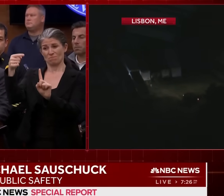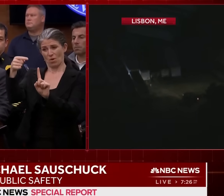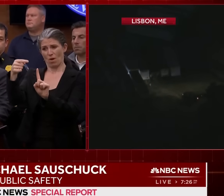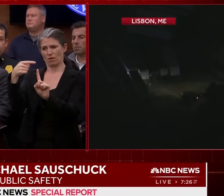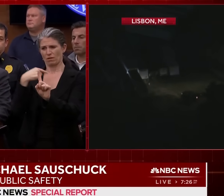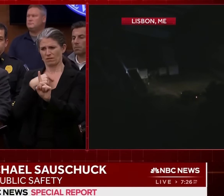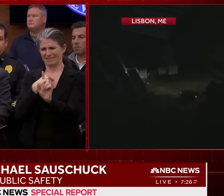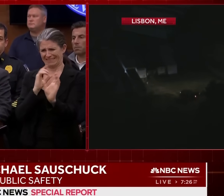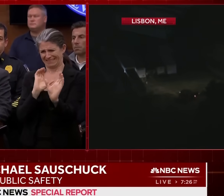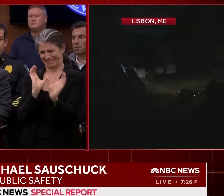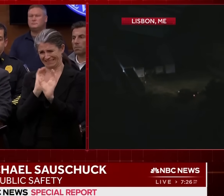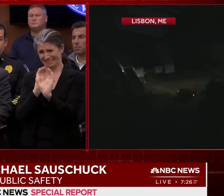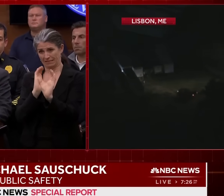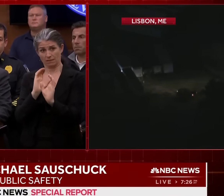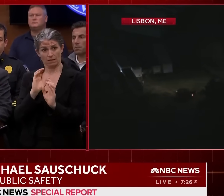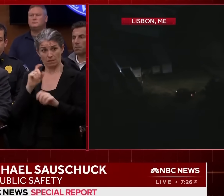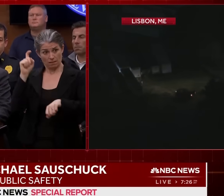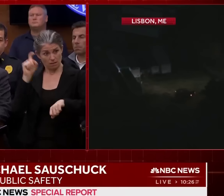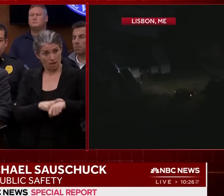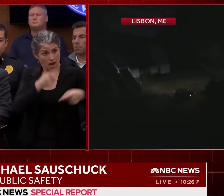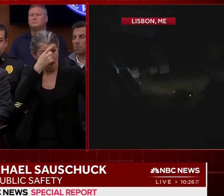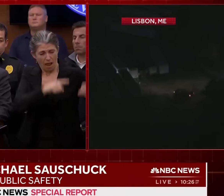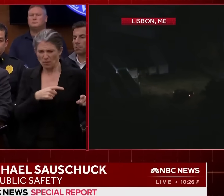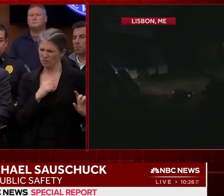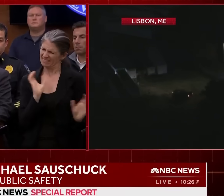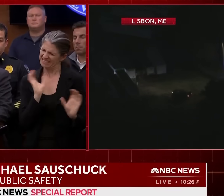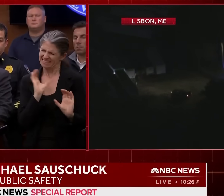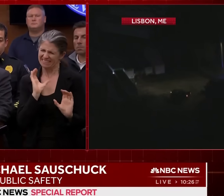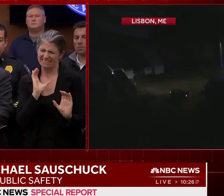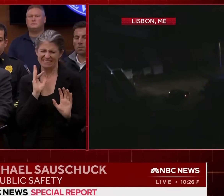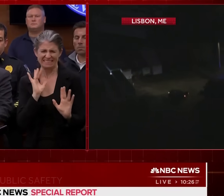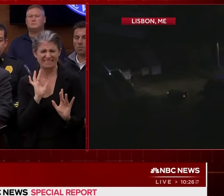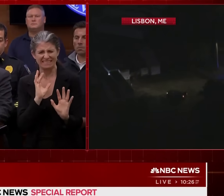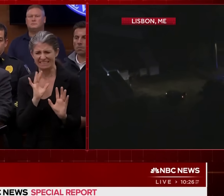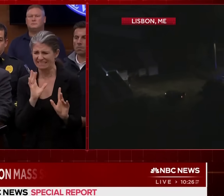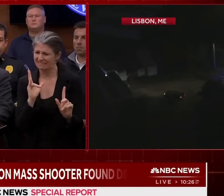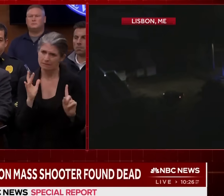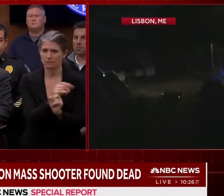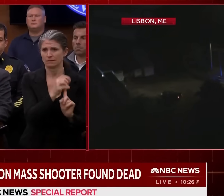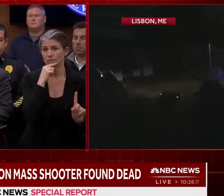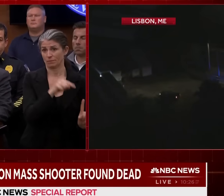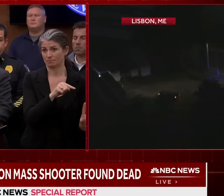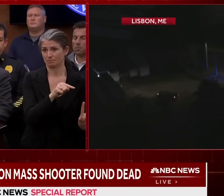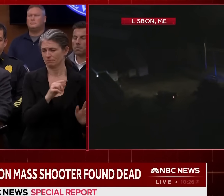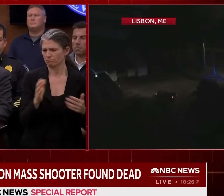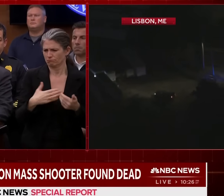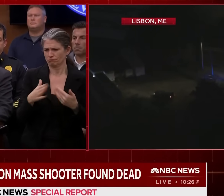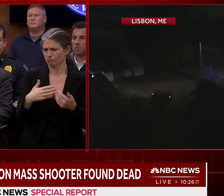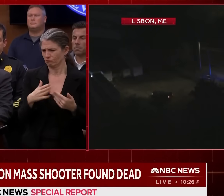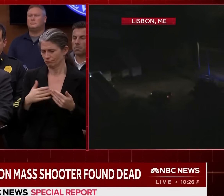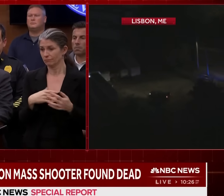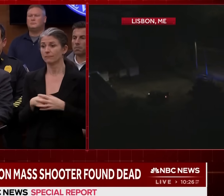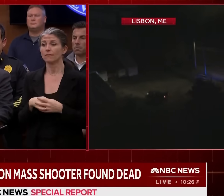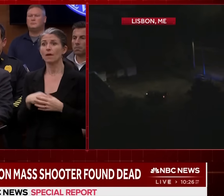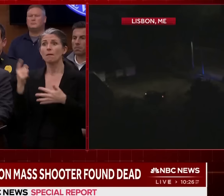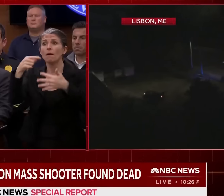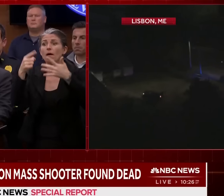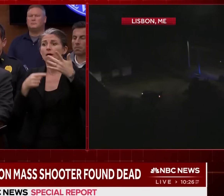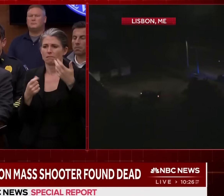SO OUR REALITY HERE IS THE SEARCH HAS BEEN EXTENSIVE, THOROUGH AND NON-STOP SINCE THE MINUTE WE STARTED SPEAKING WITH